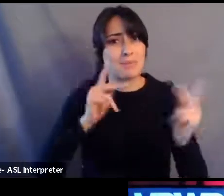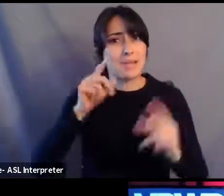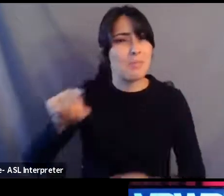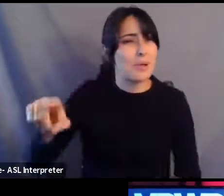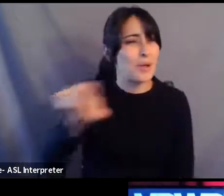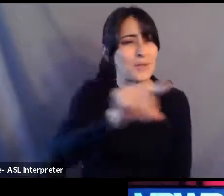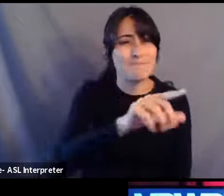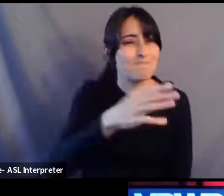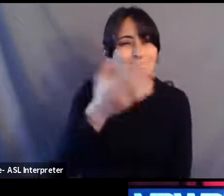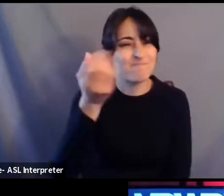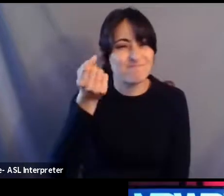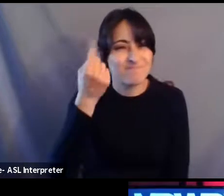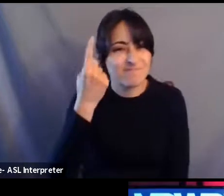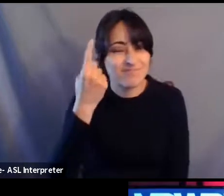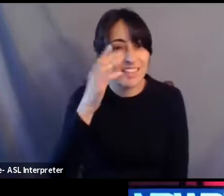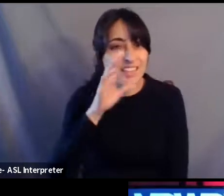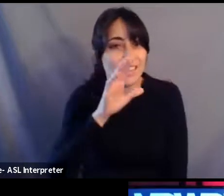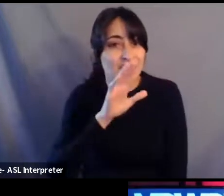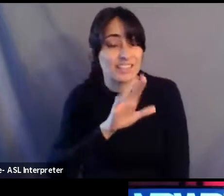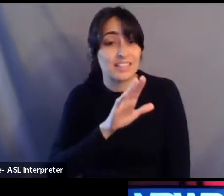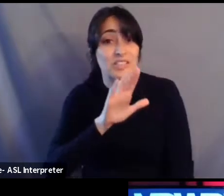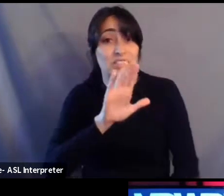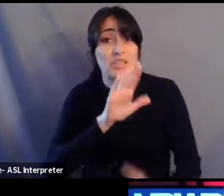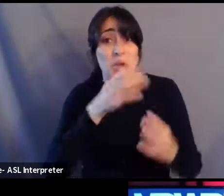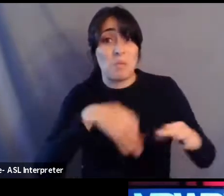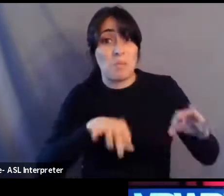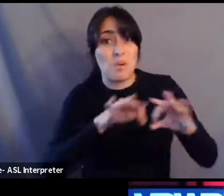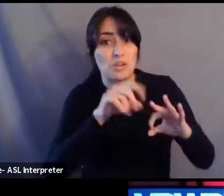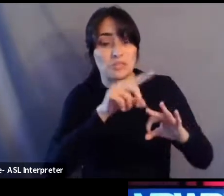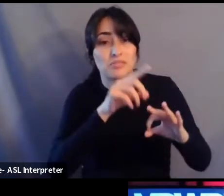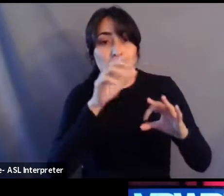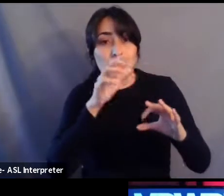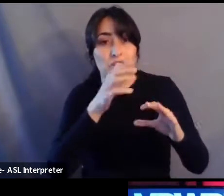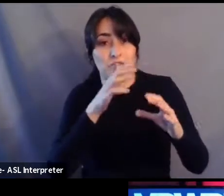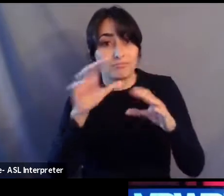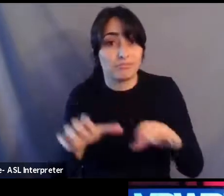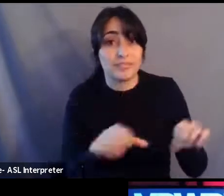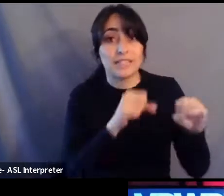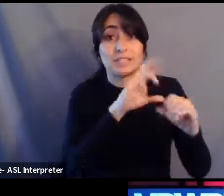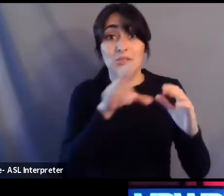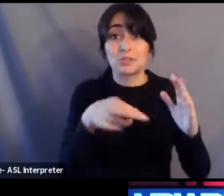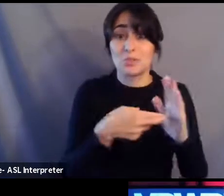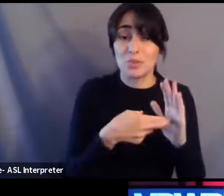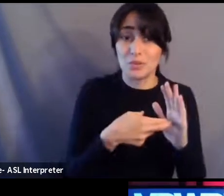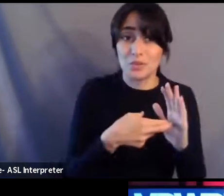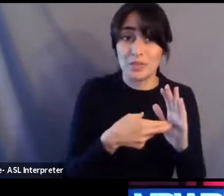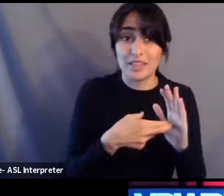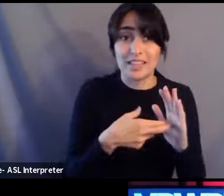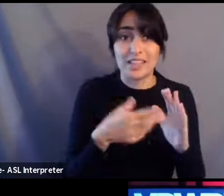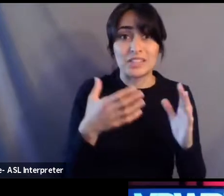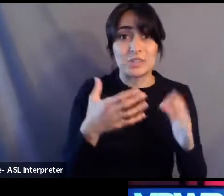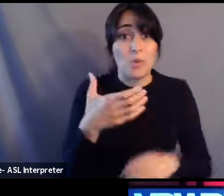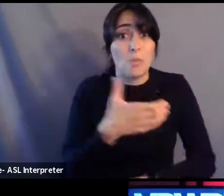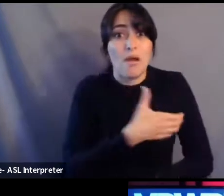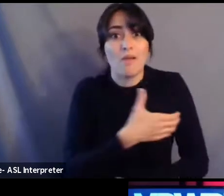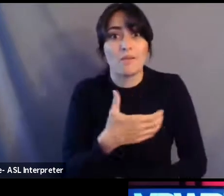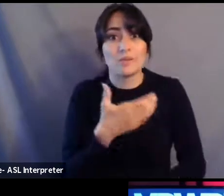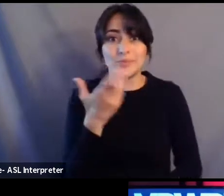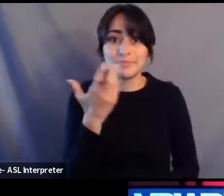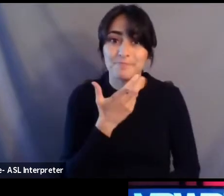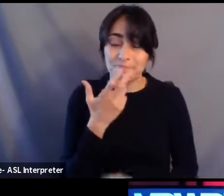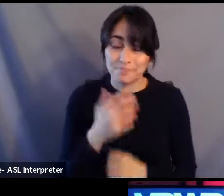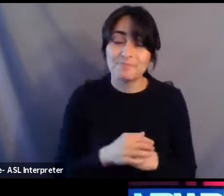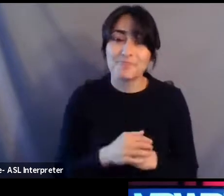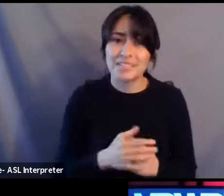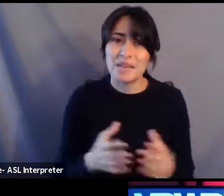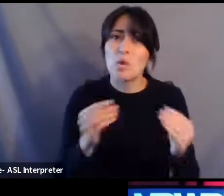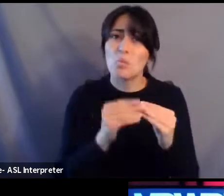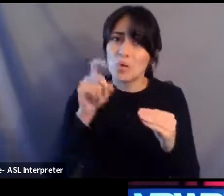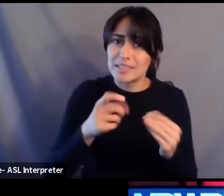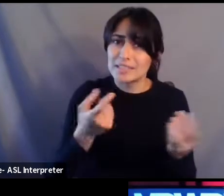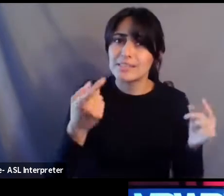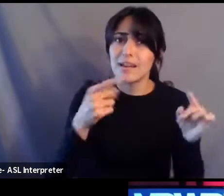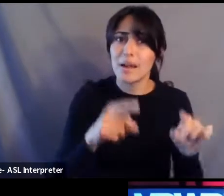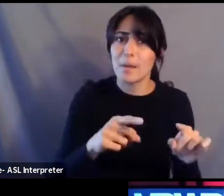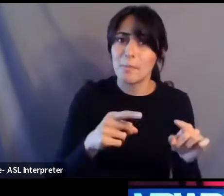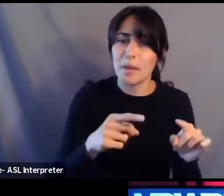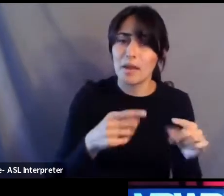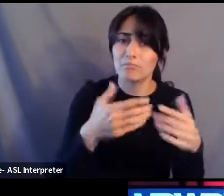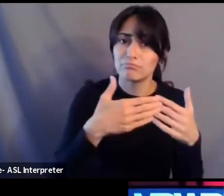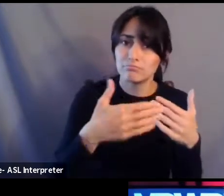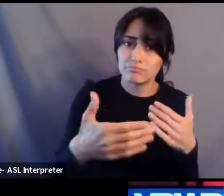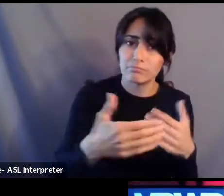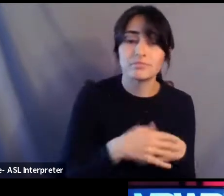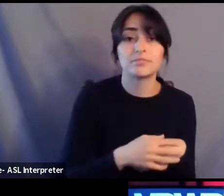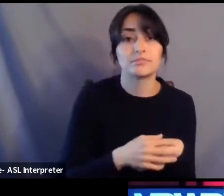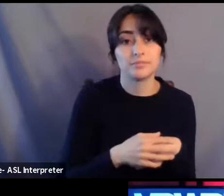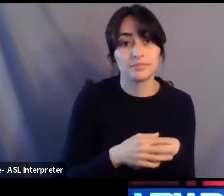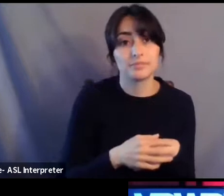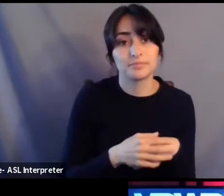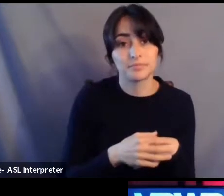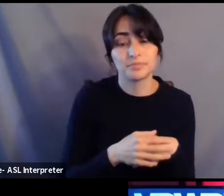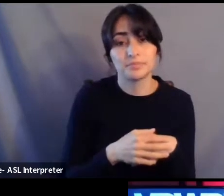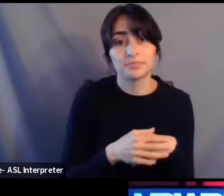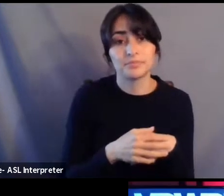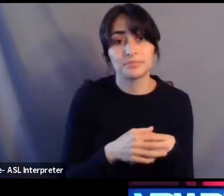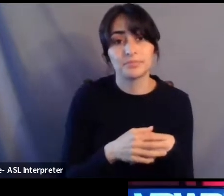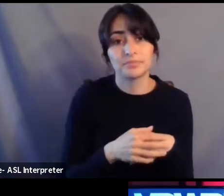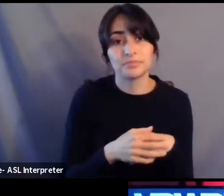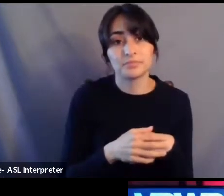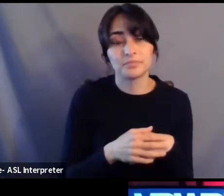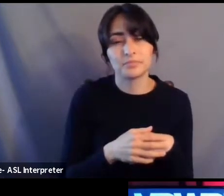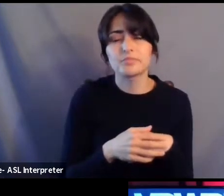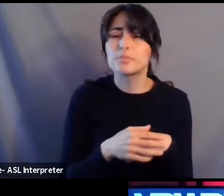the significance of that. It is really powerful and much more needs to happen like that. Can you